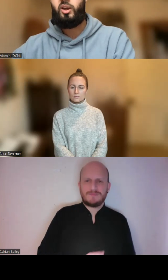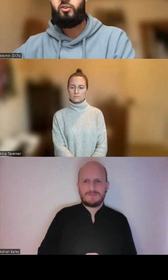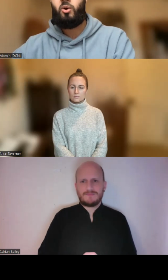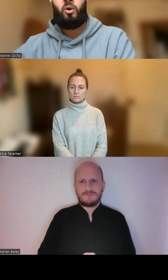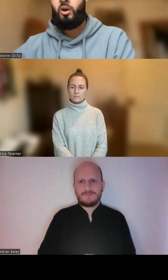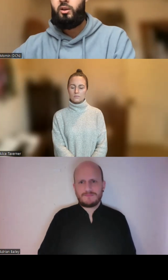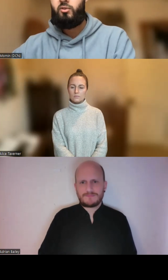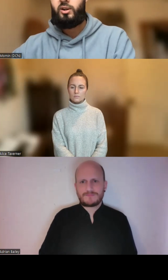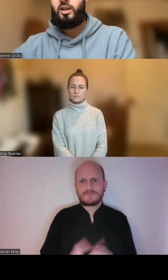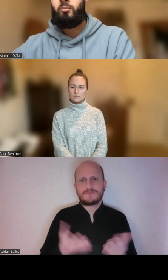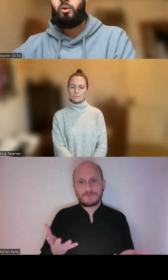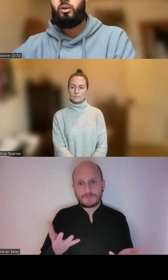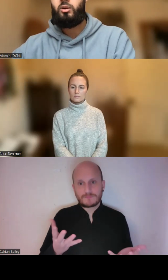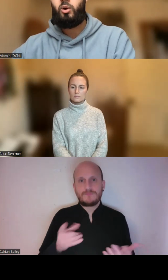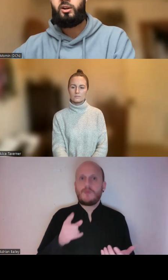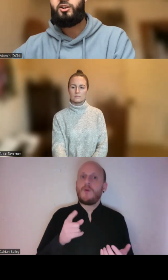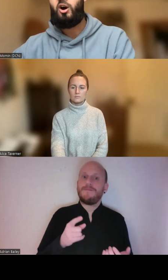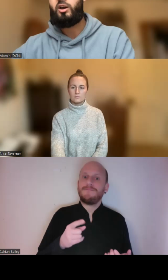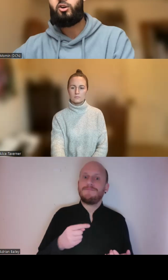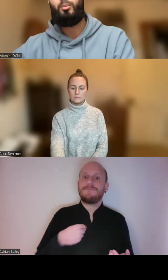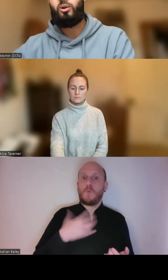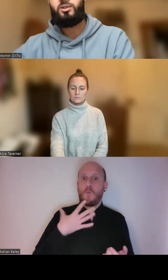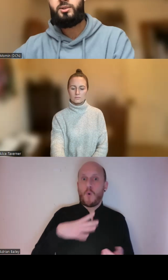If you're for example, wanting to target couples,